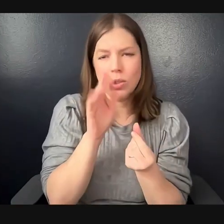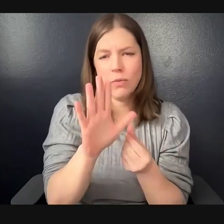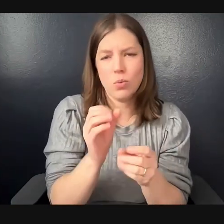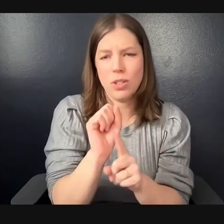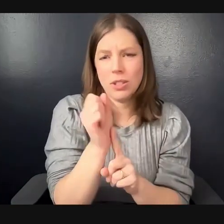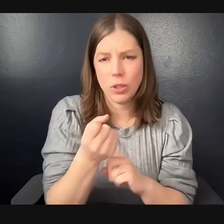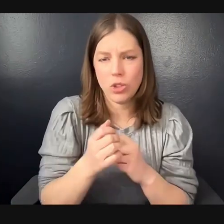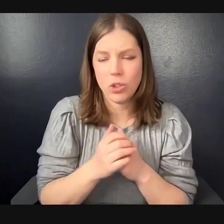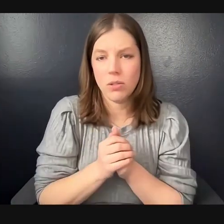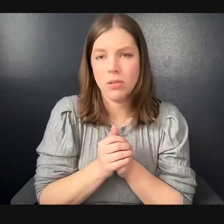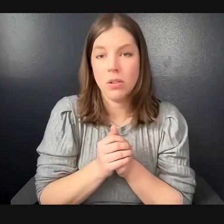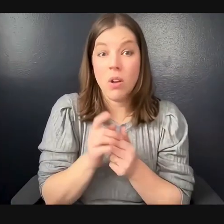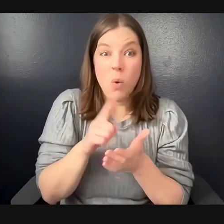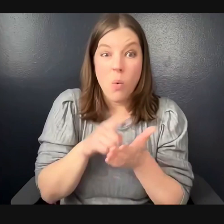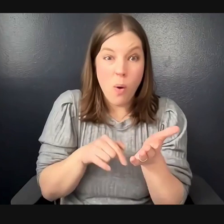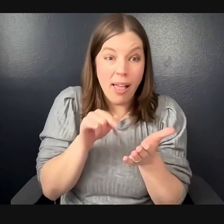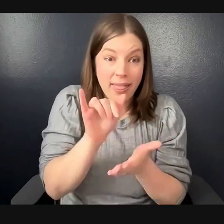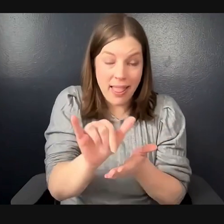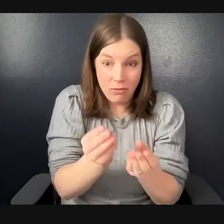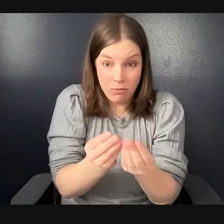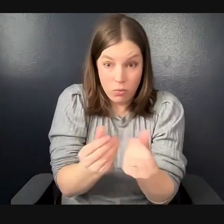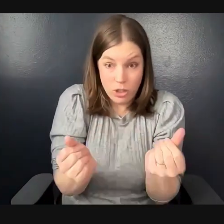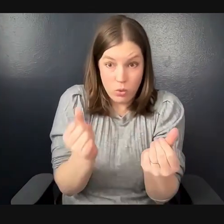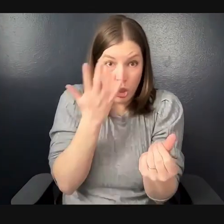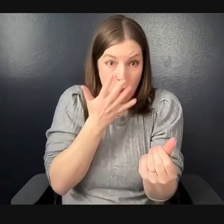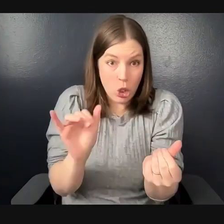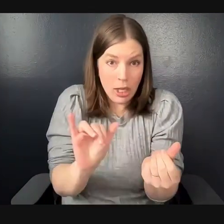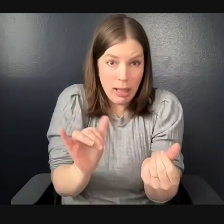that a resolution is reached. Now, that resolution can look different,